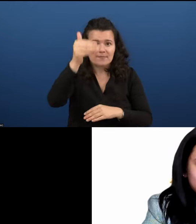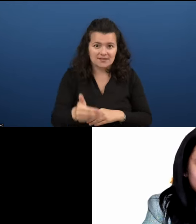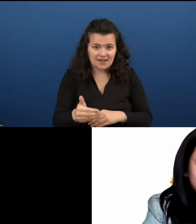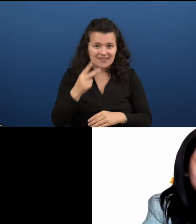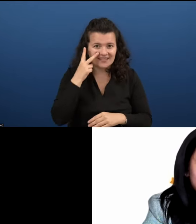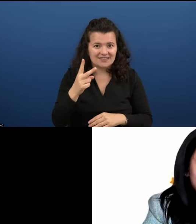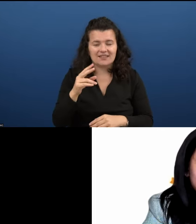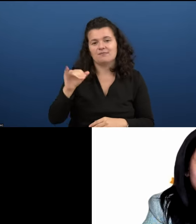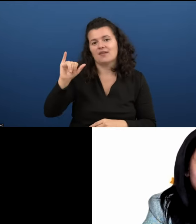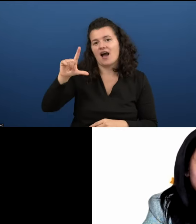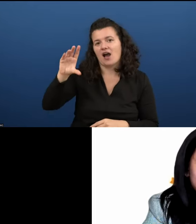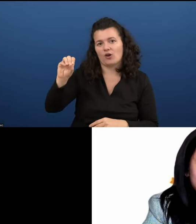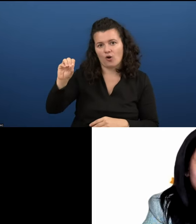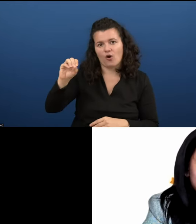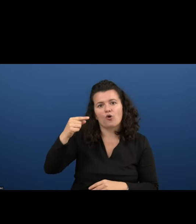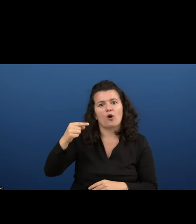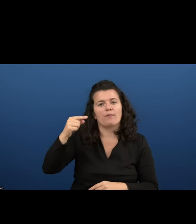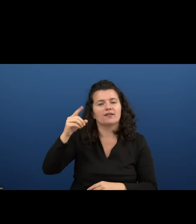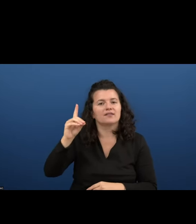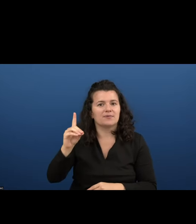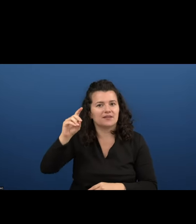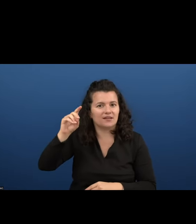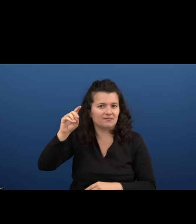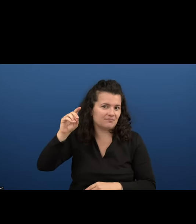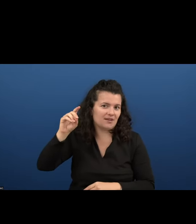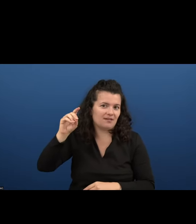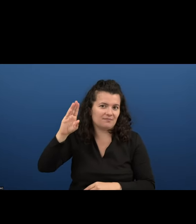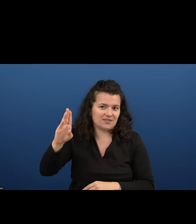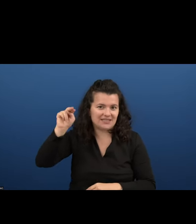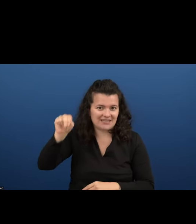network business and disability all in one word.org under members.